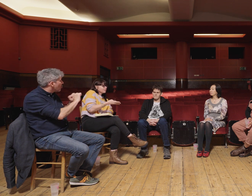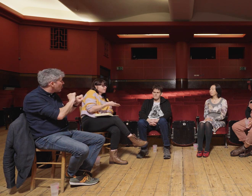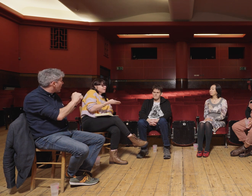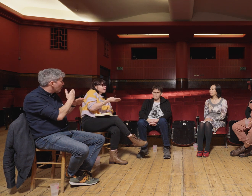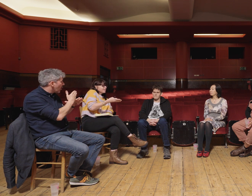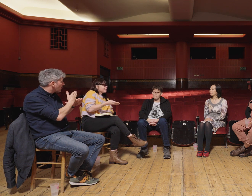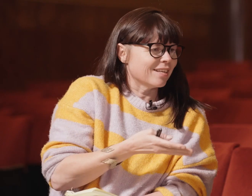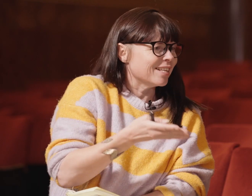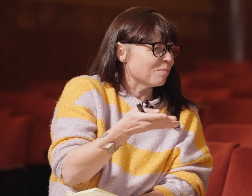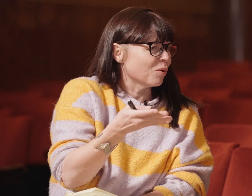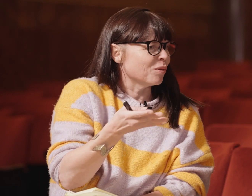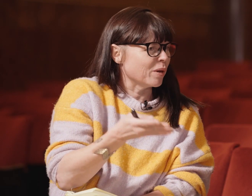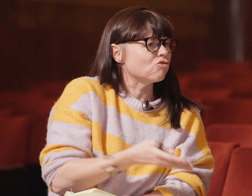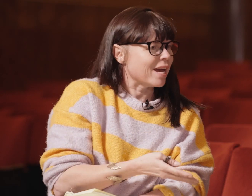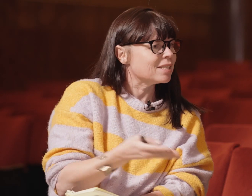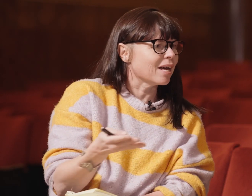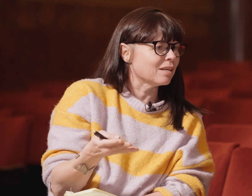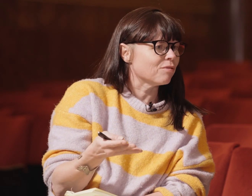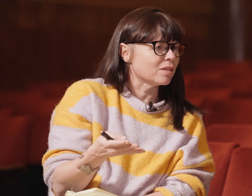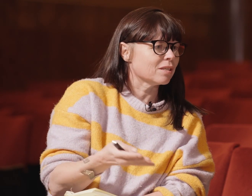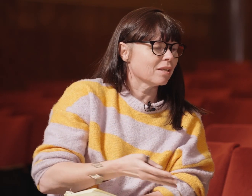that it's important that we address that difference,